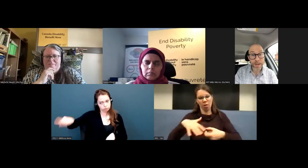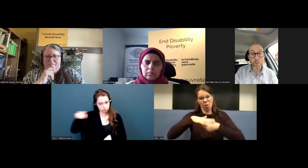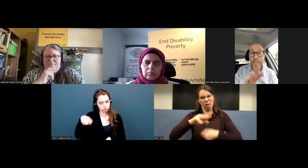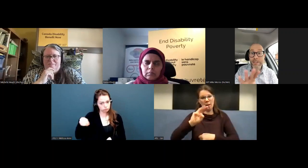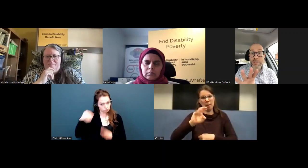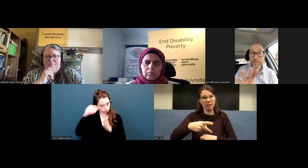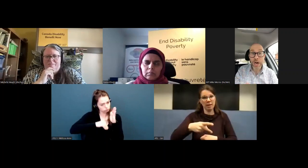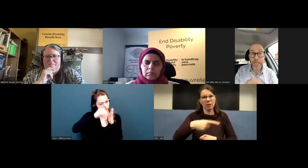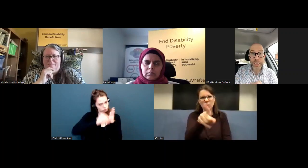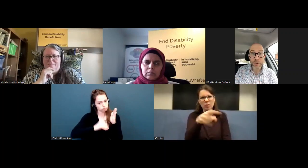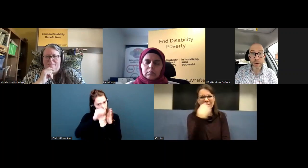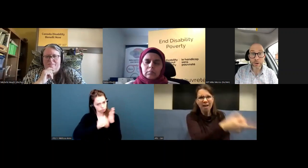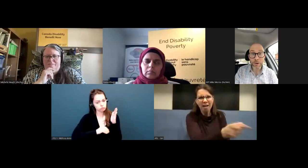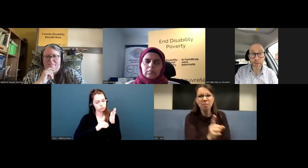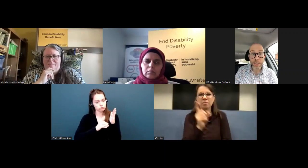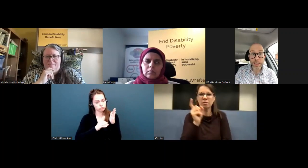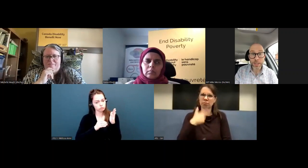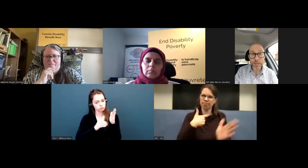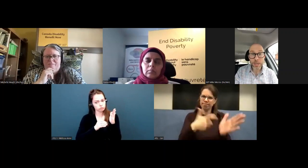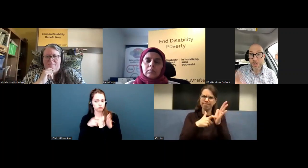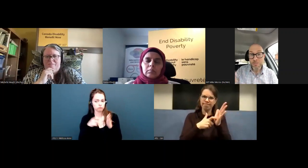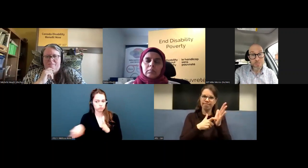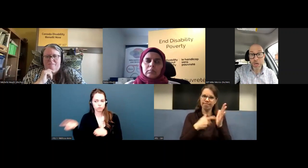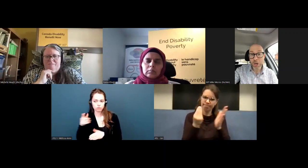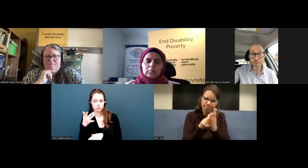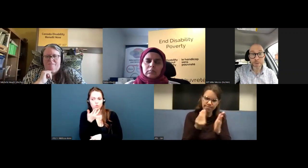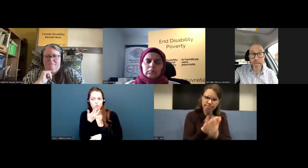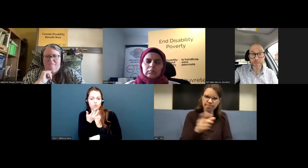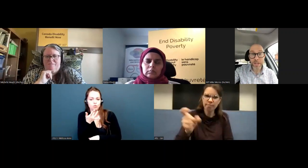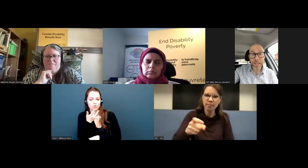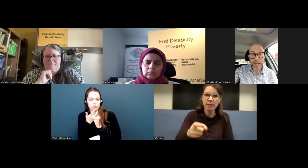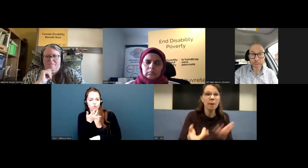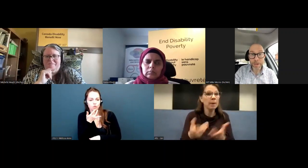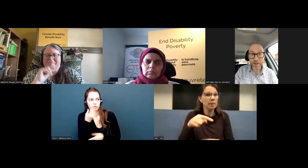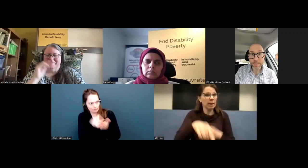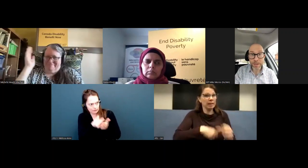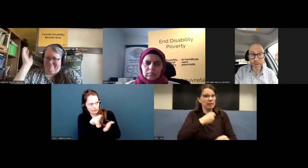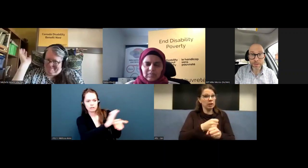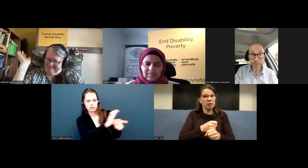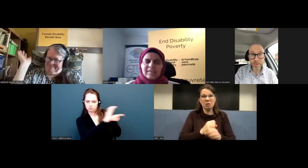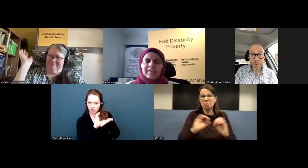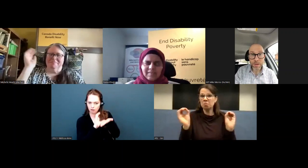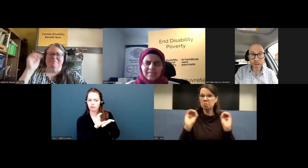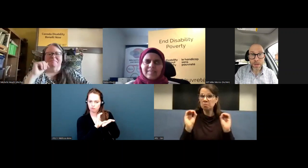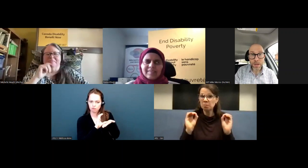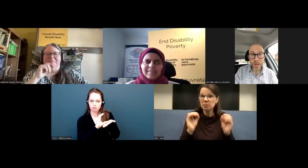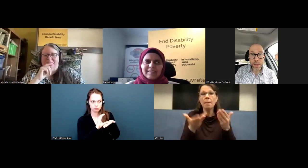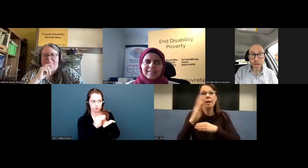WHILE IT'S NOT IN THIS YEAR'S BUDGET, IT COULD BE IN THE FALL ECONOMIC STATEMENT.